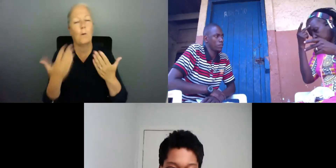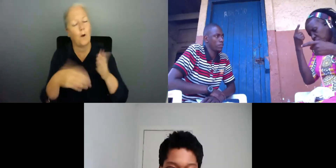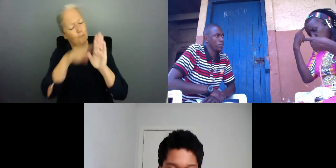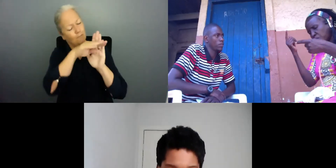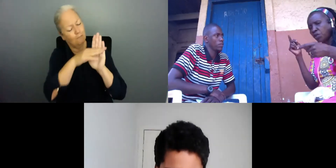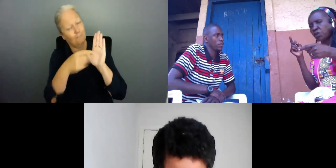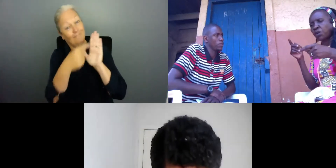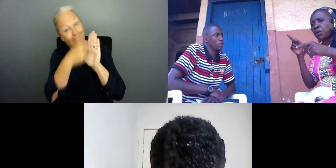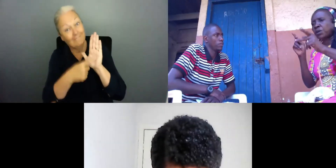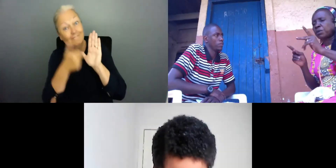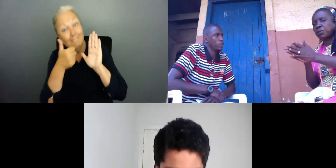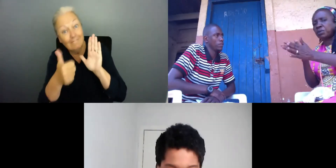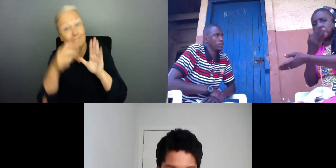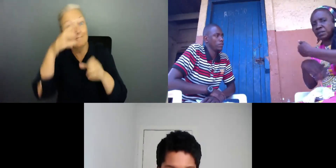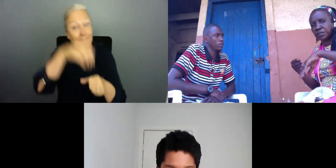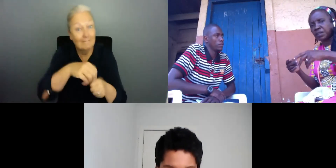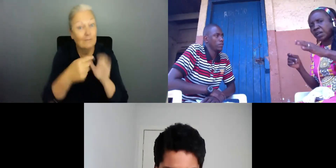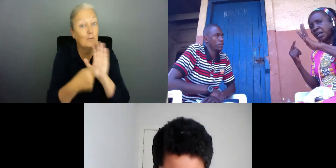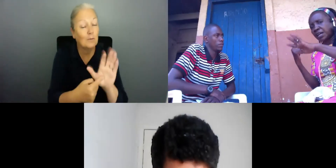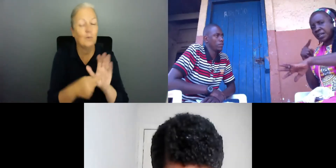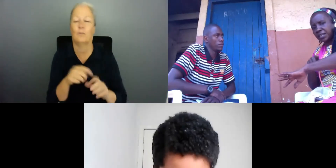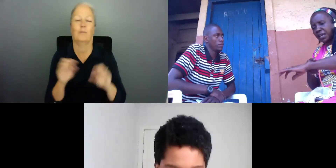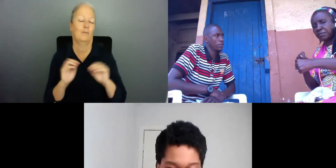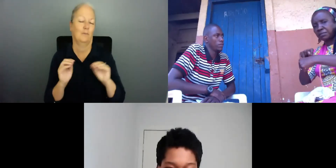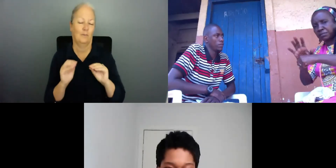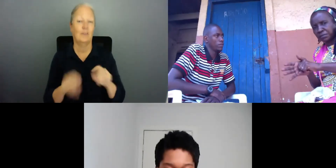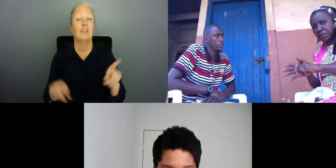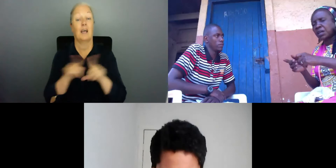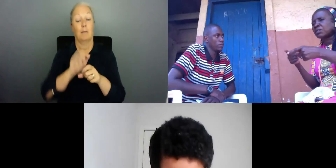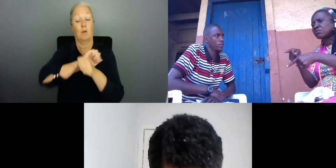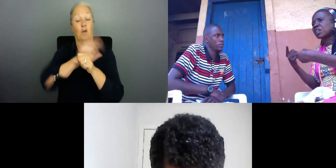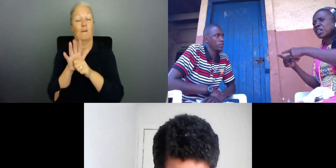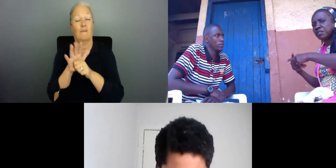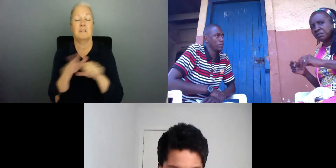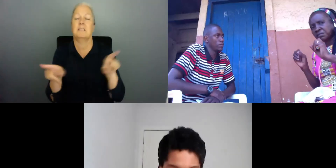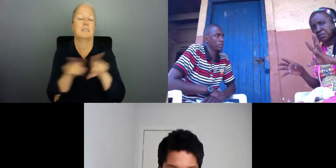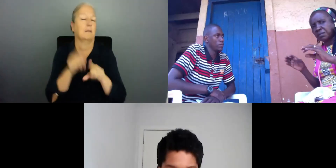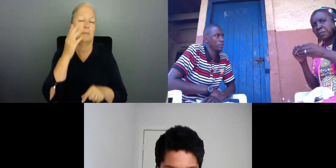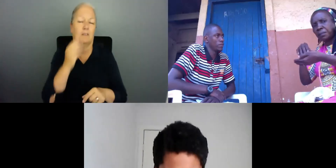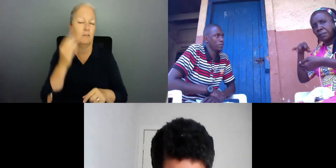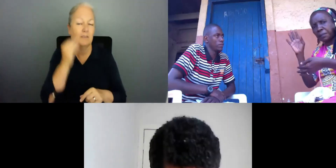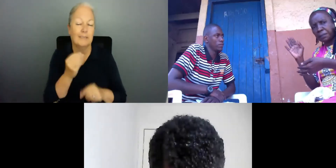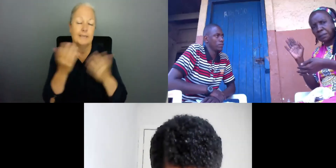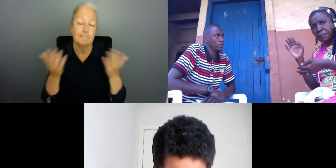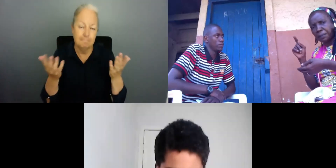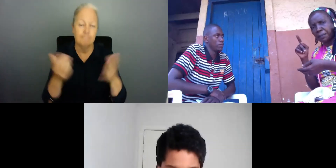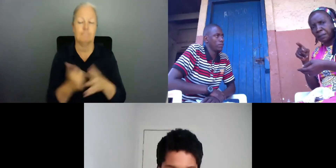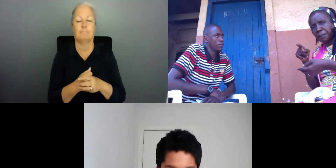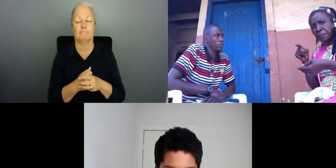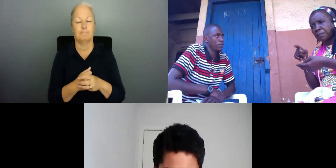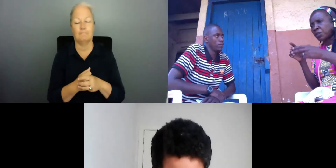during the pandemic this has been not differently mostly there is no measure to include this group